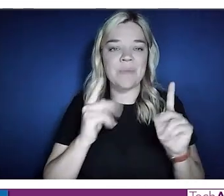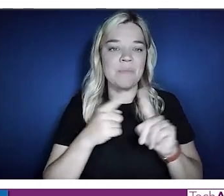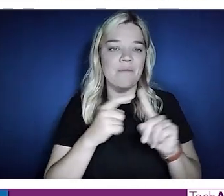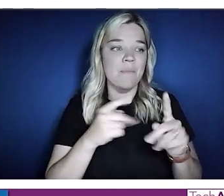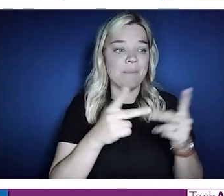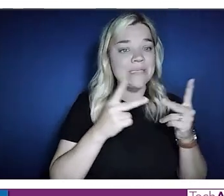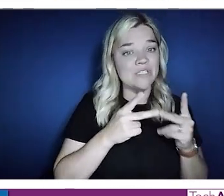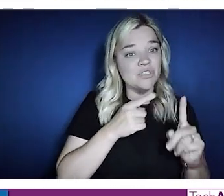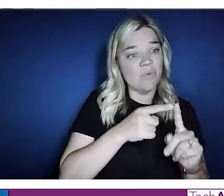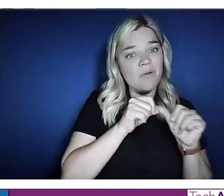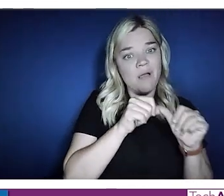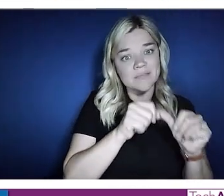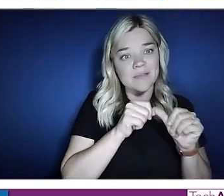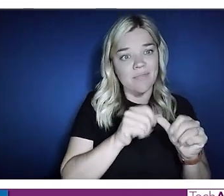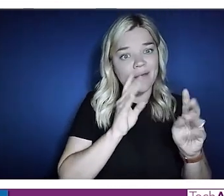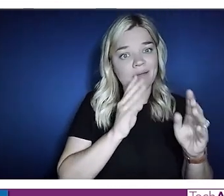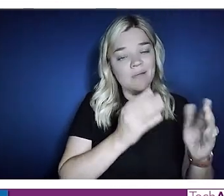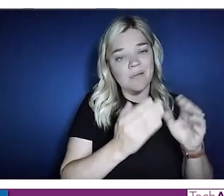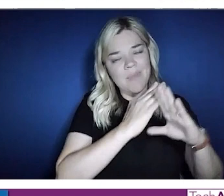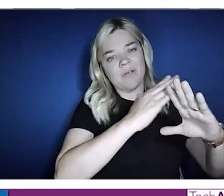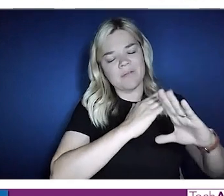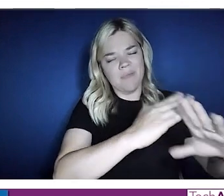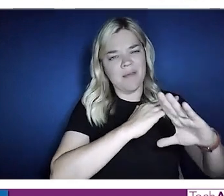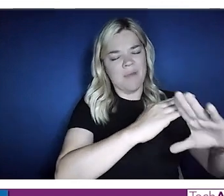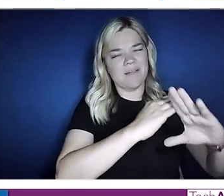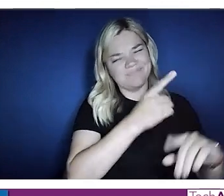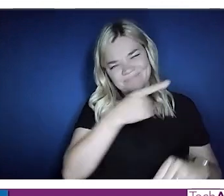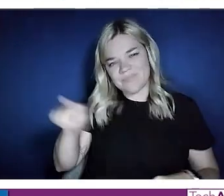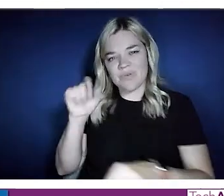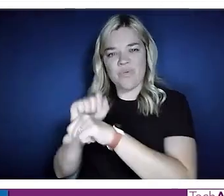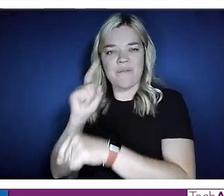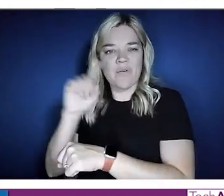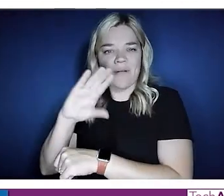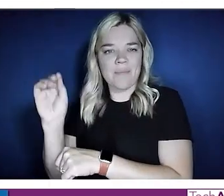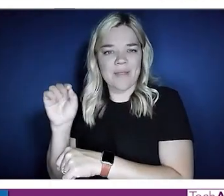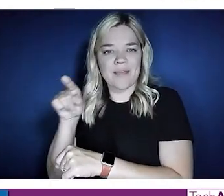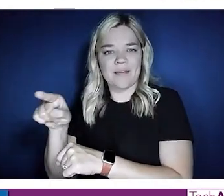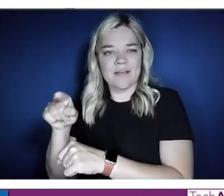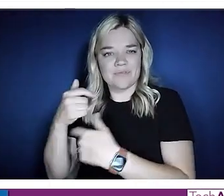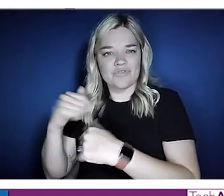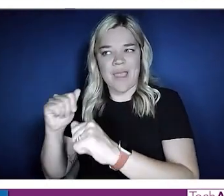where they're constantly coming up against barriers and then they go to work for a company that is trying to reduce those barriers